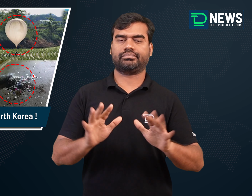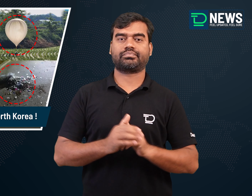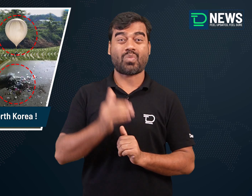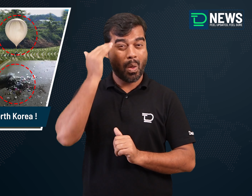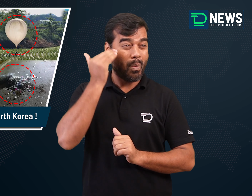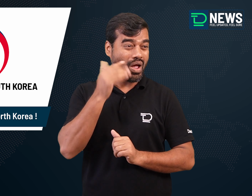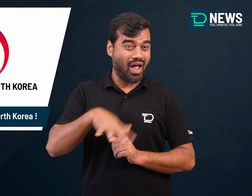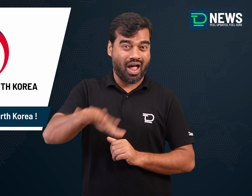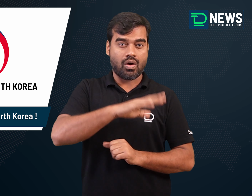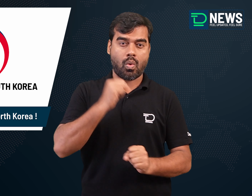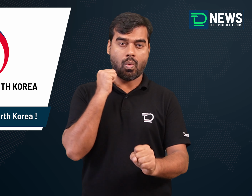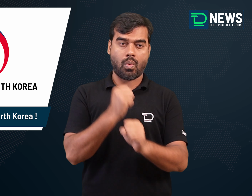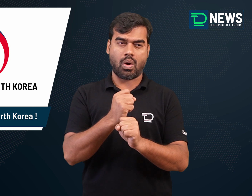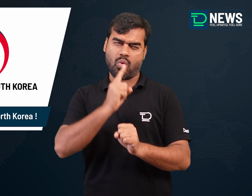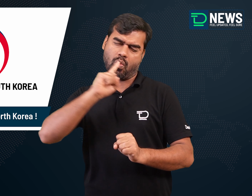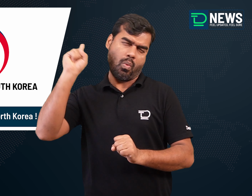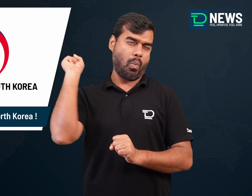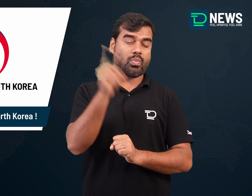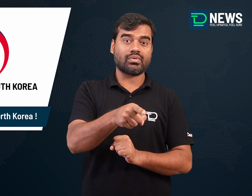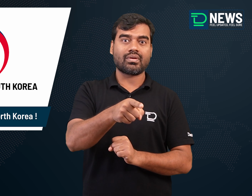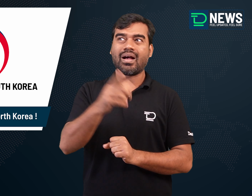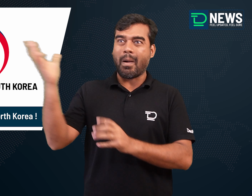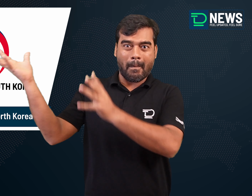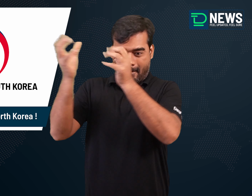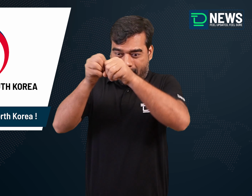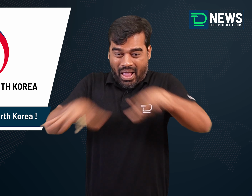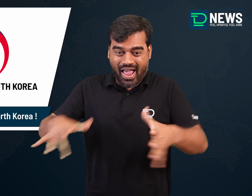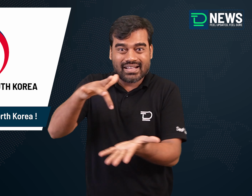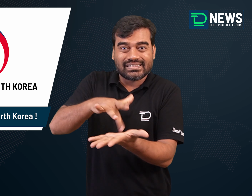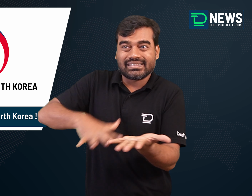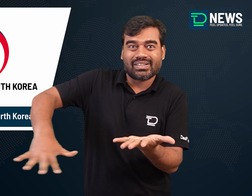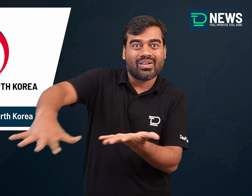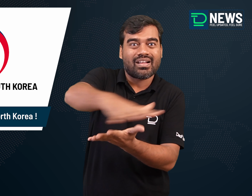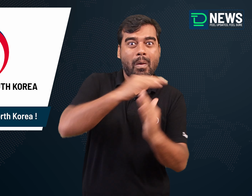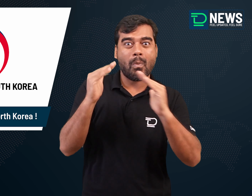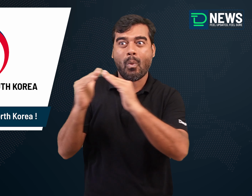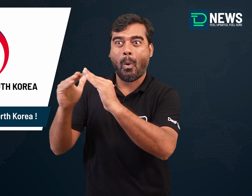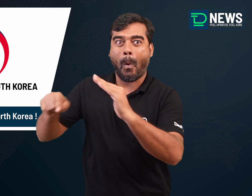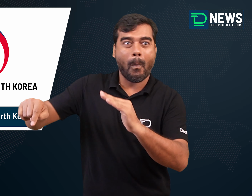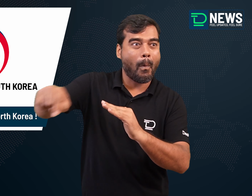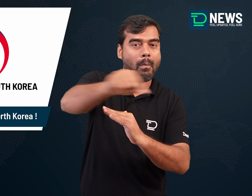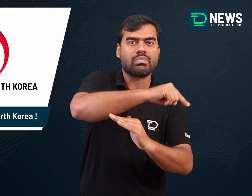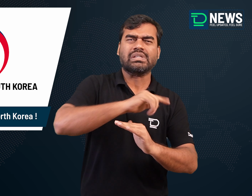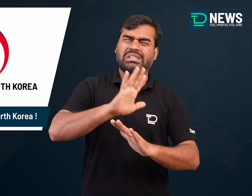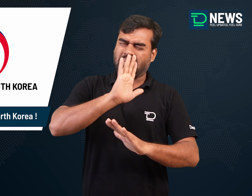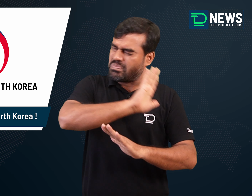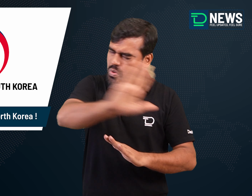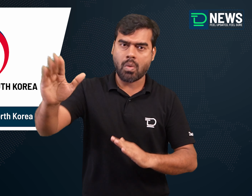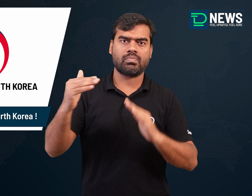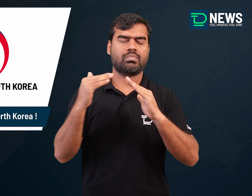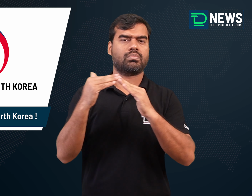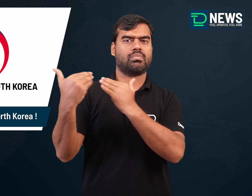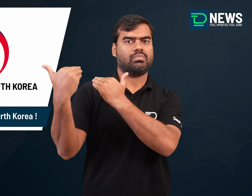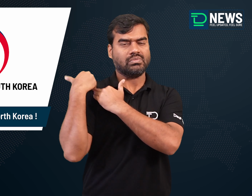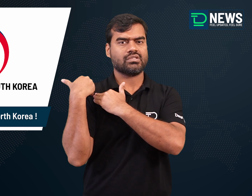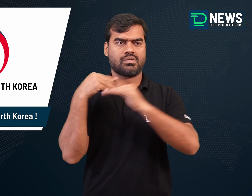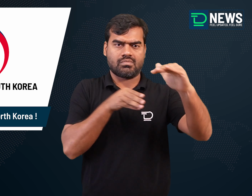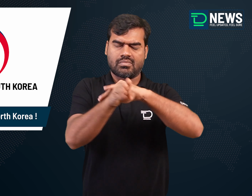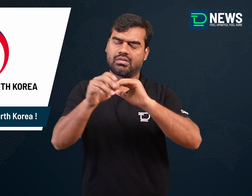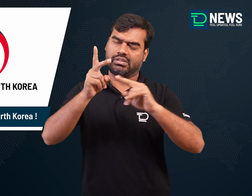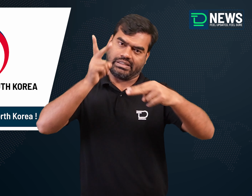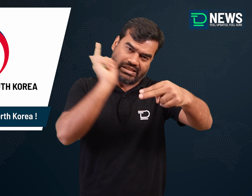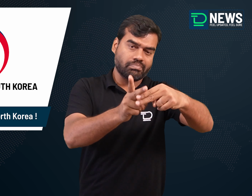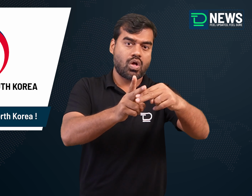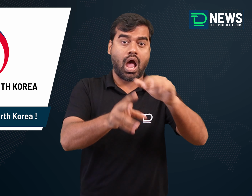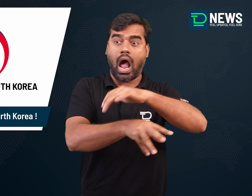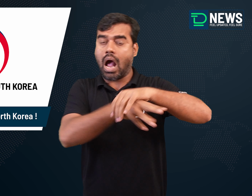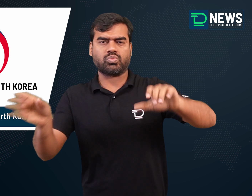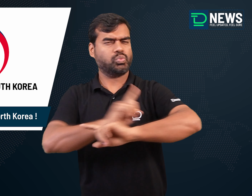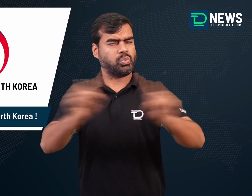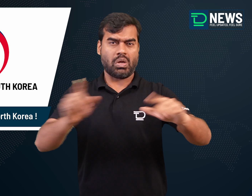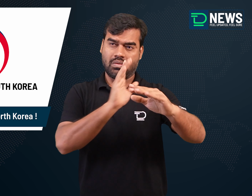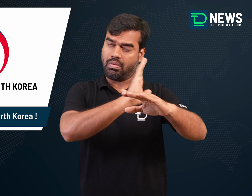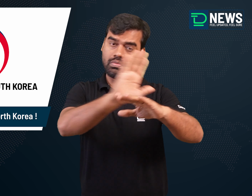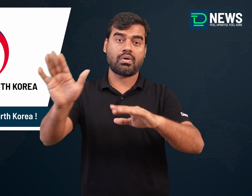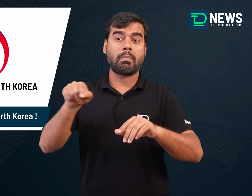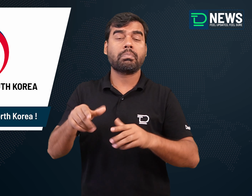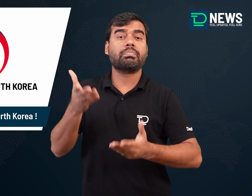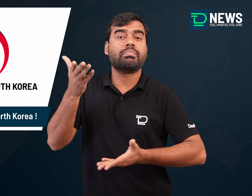Meanwhile, they asked people to stay inside their homes